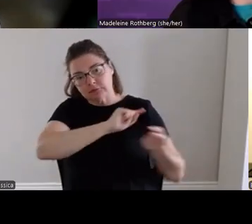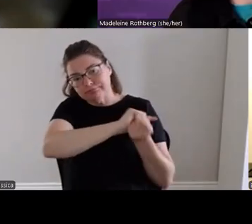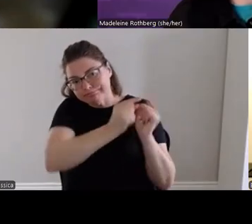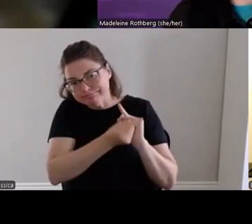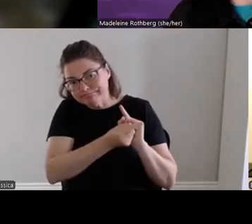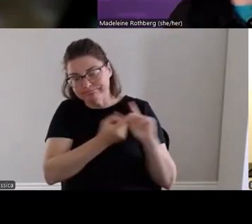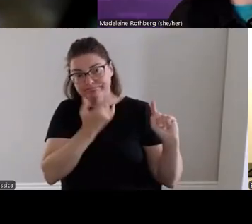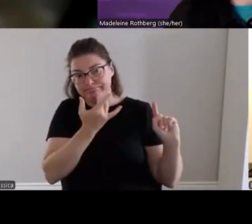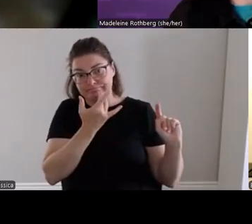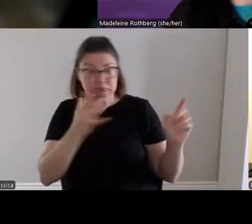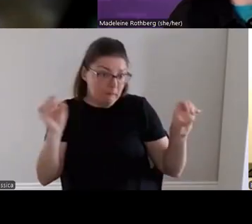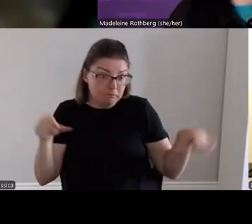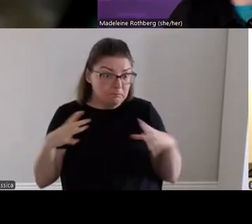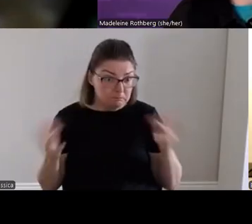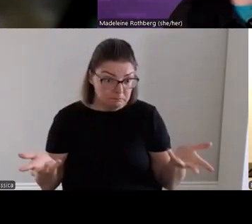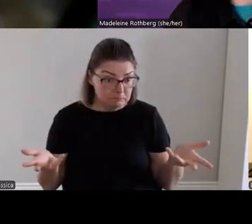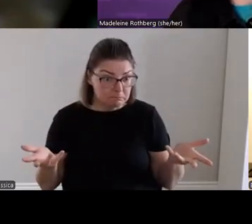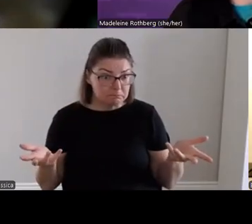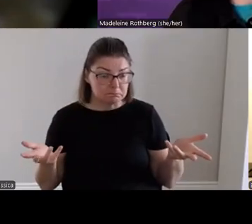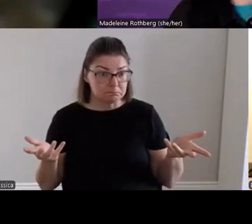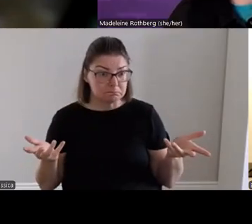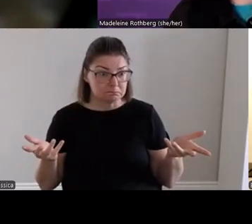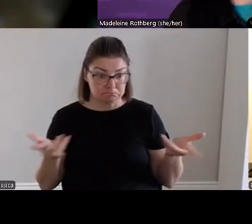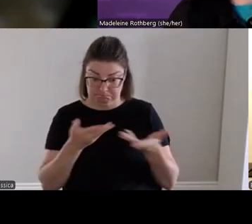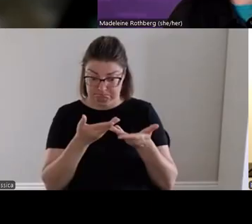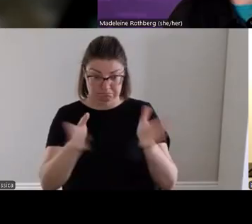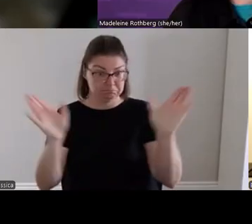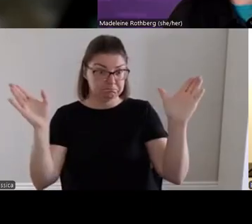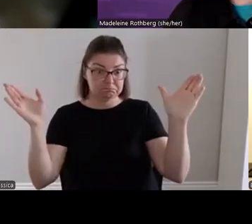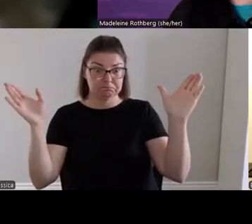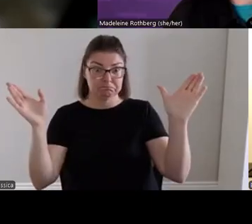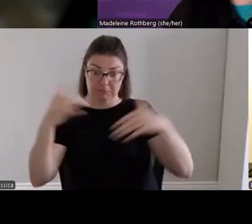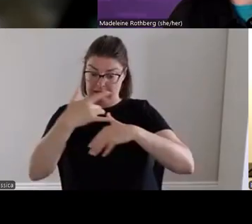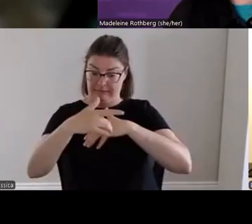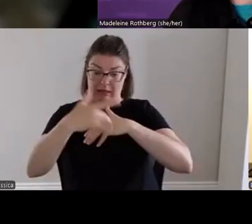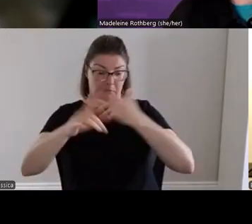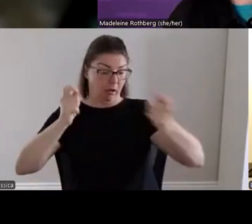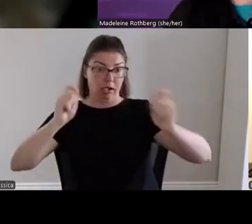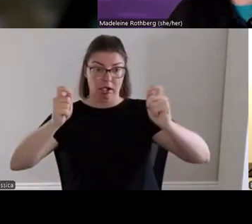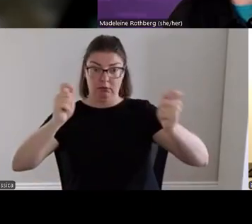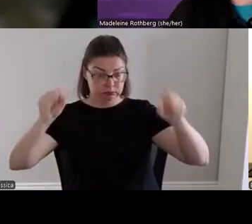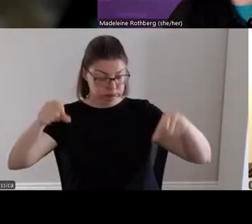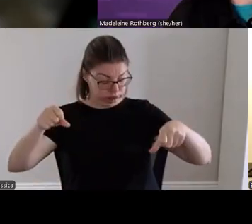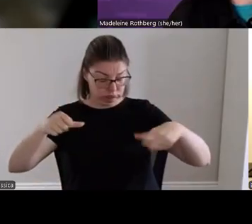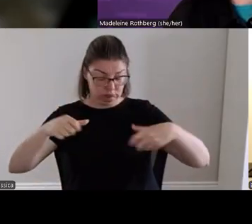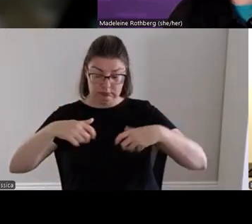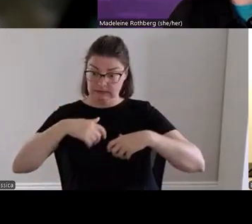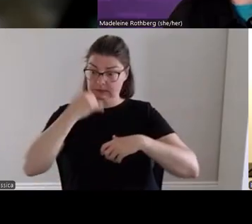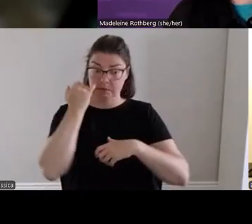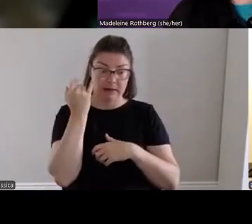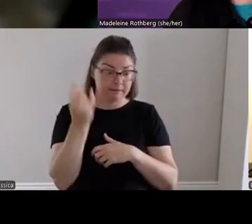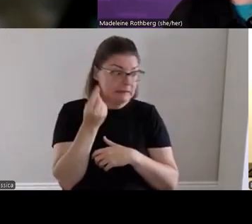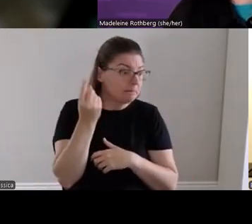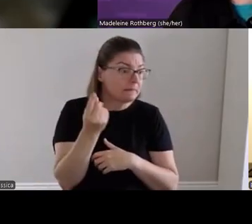And we’re, it's completely available to do that. And again, if there's something that's incorrect,